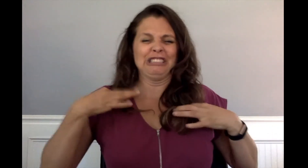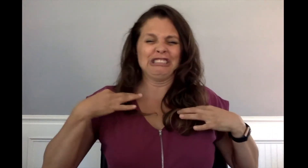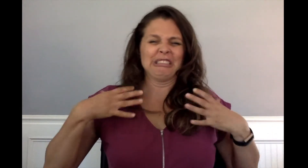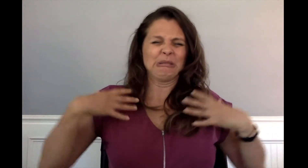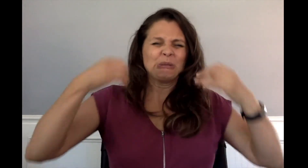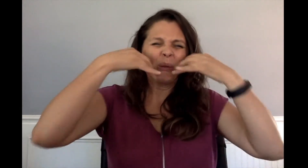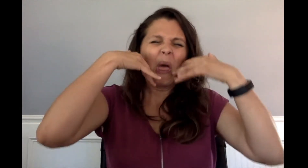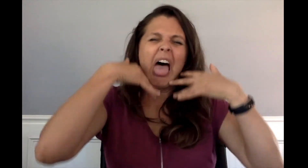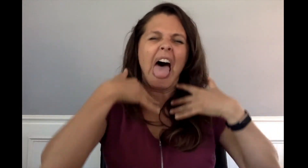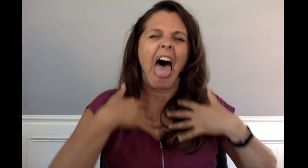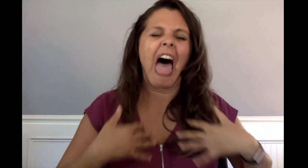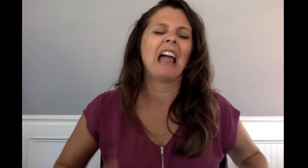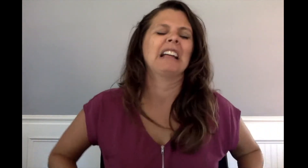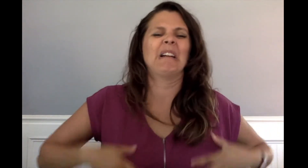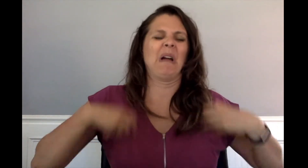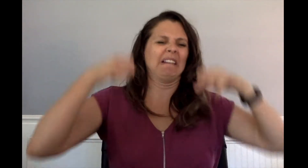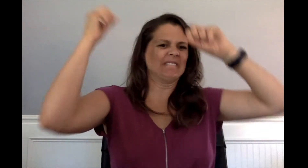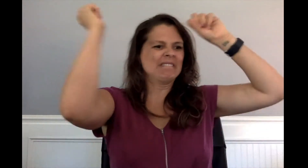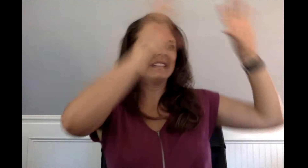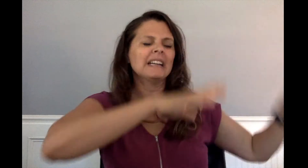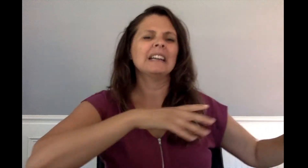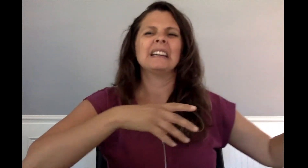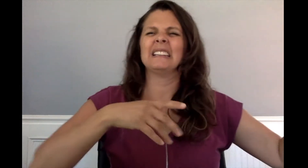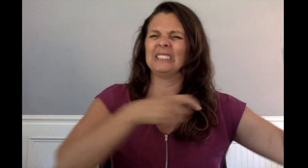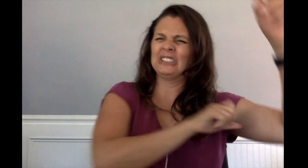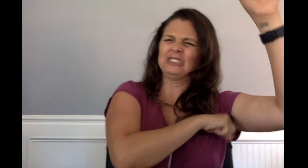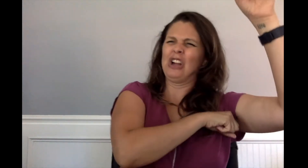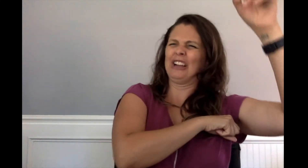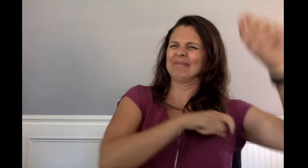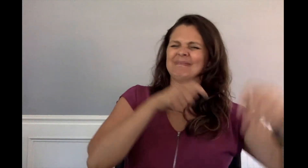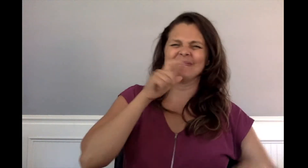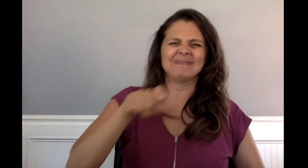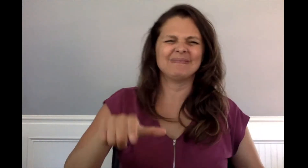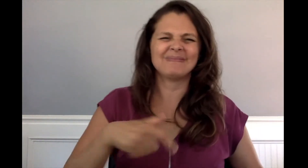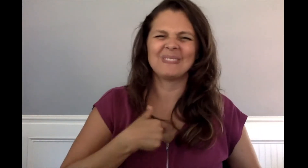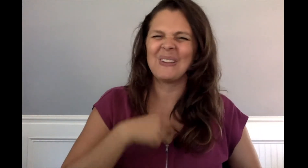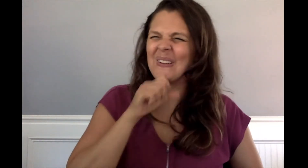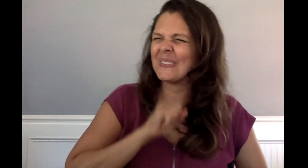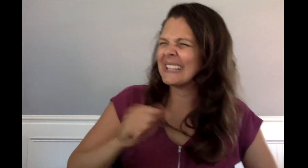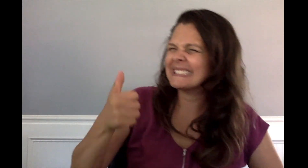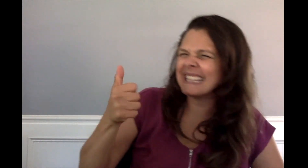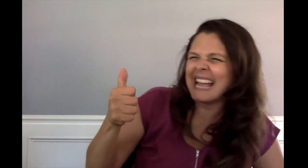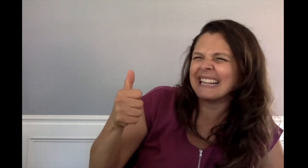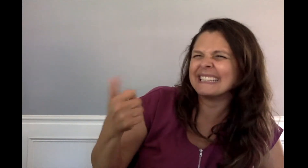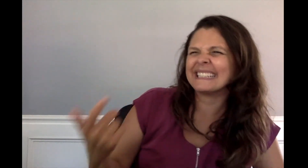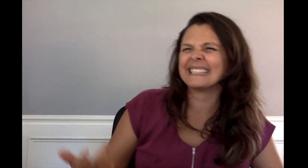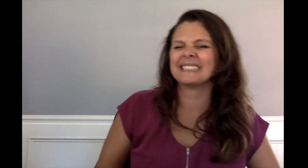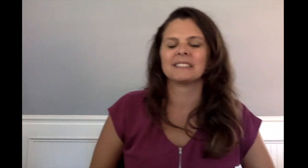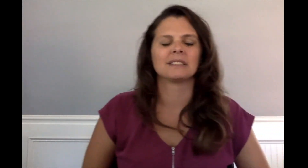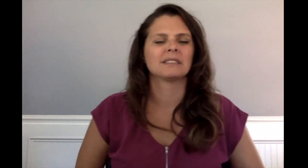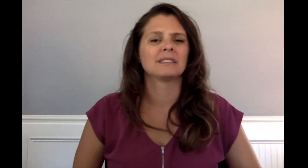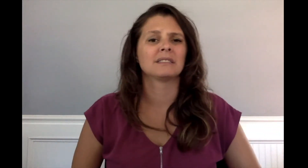as Charlie pulled off his sweaty T-shirt. "Deodorant? I'm ten!"